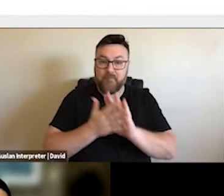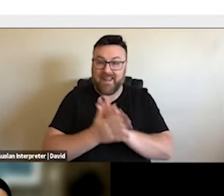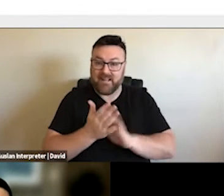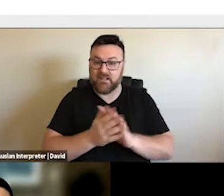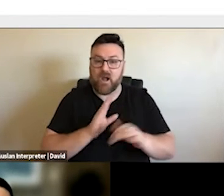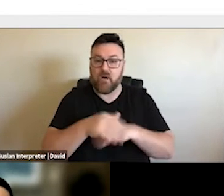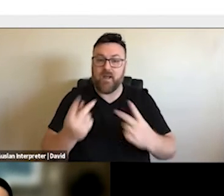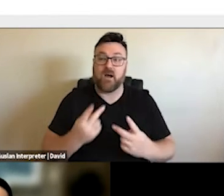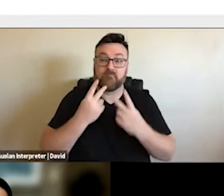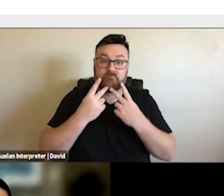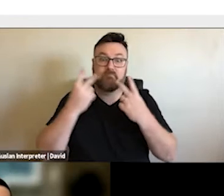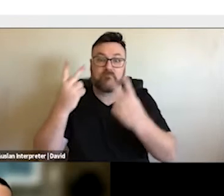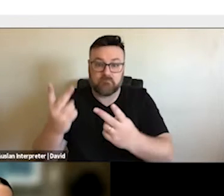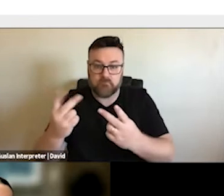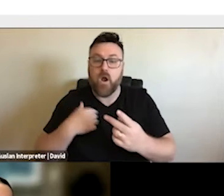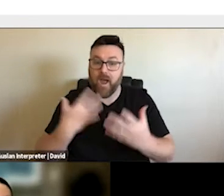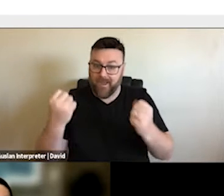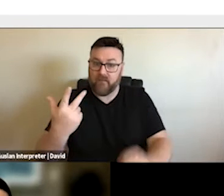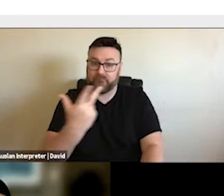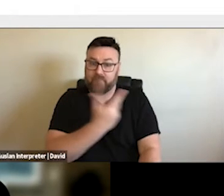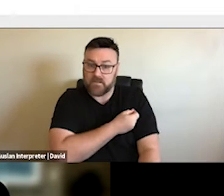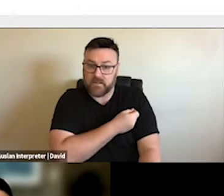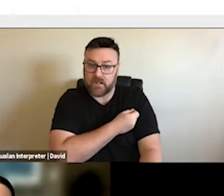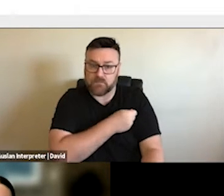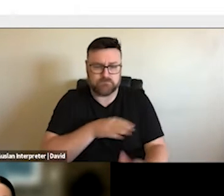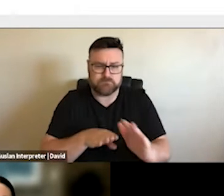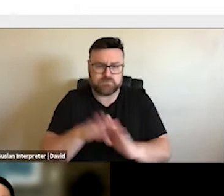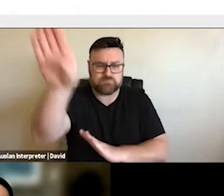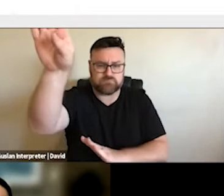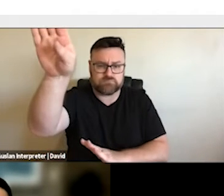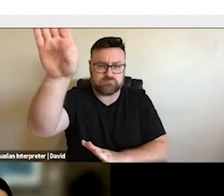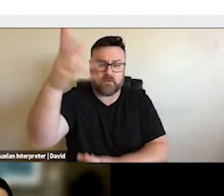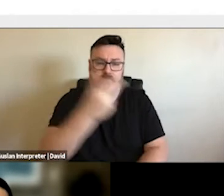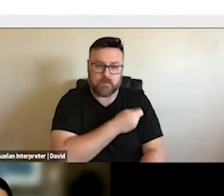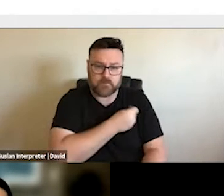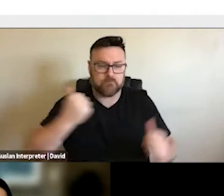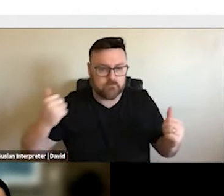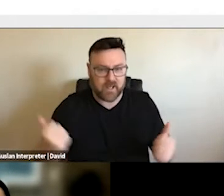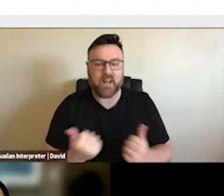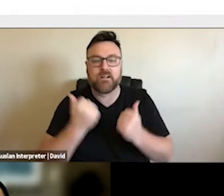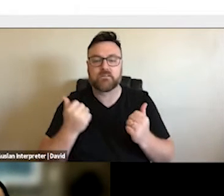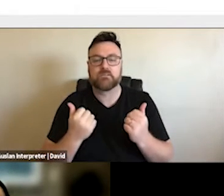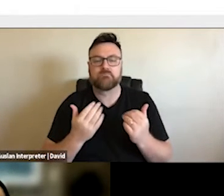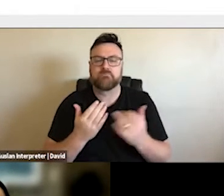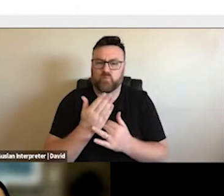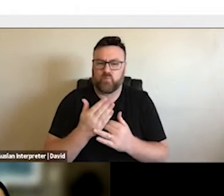Even though we are now seeing vaccination rates through the roof, among arts audiences,